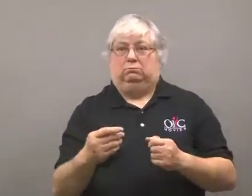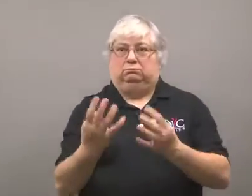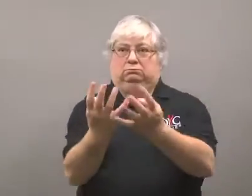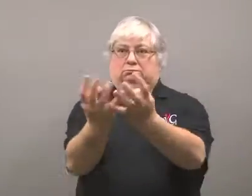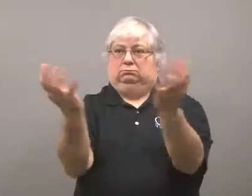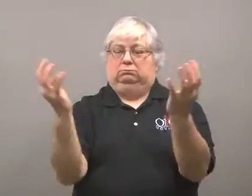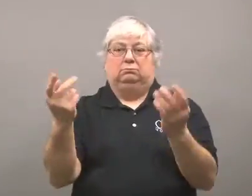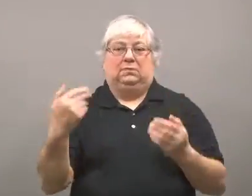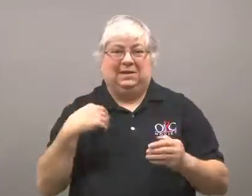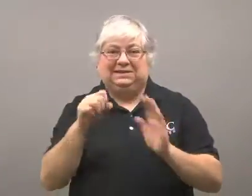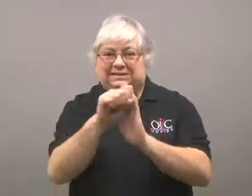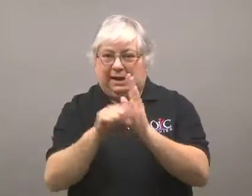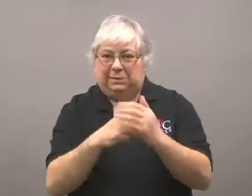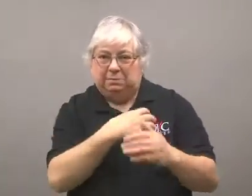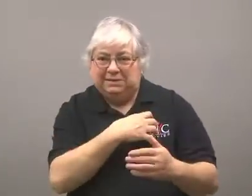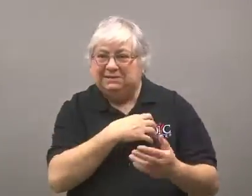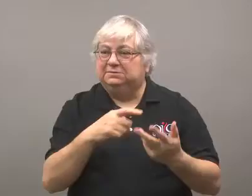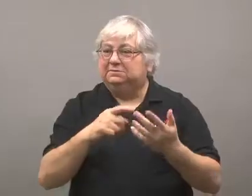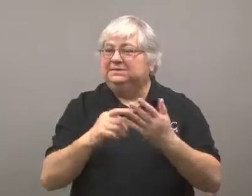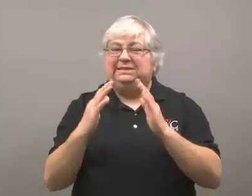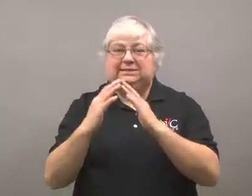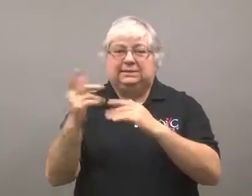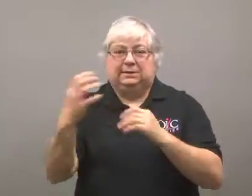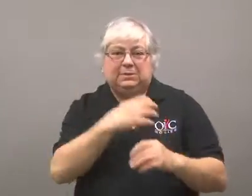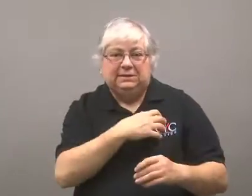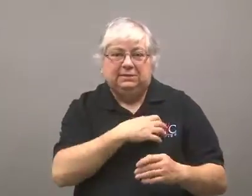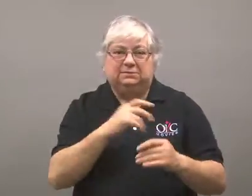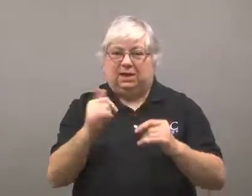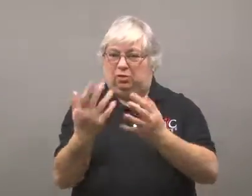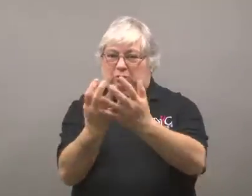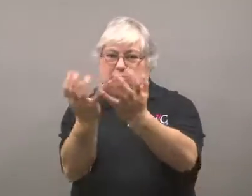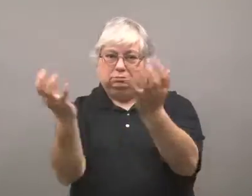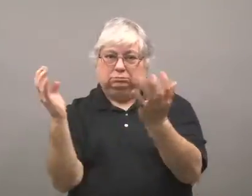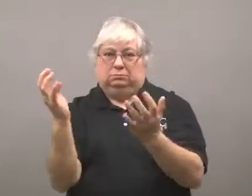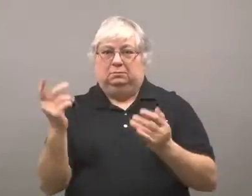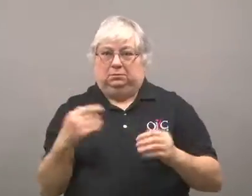They were met by state troopers, city police and others.